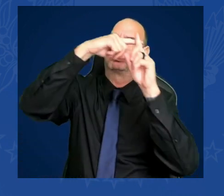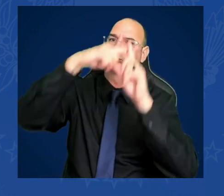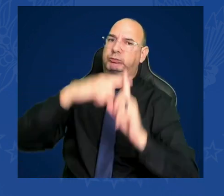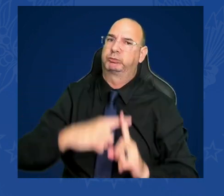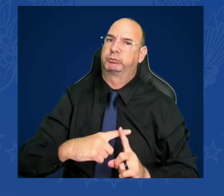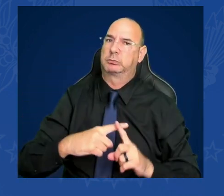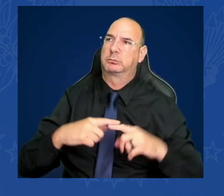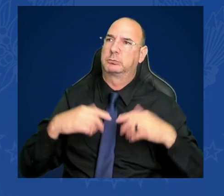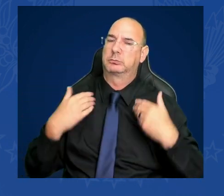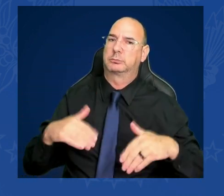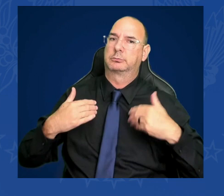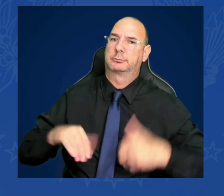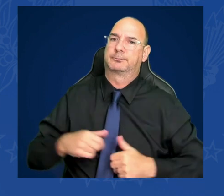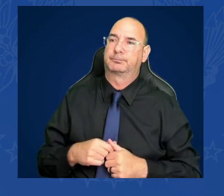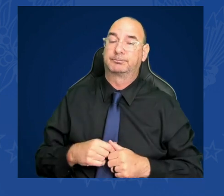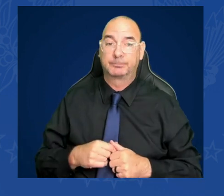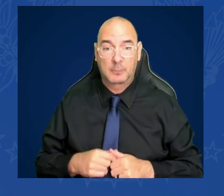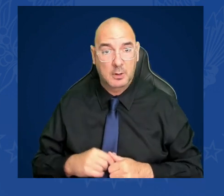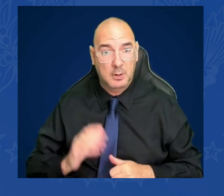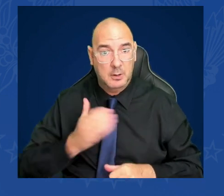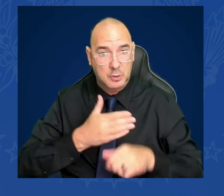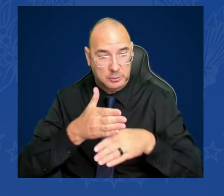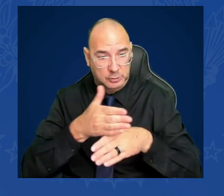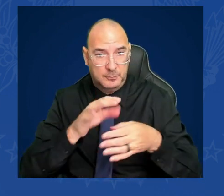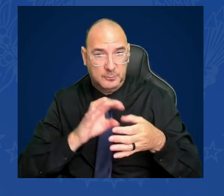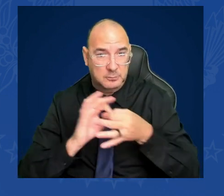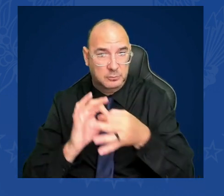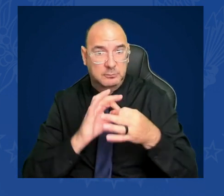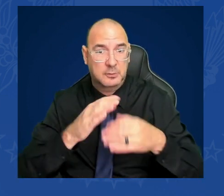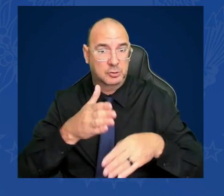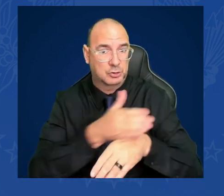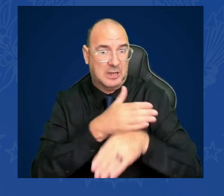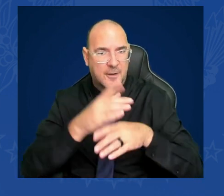and the belief that out of many, one.